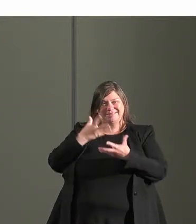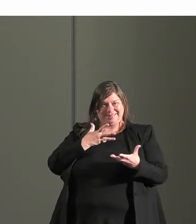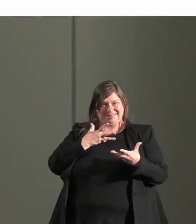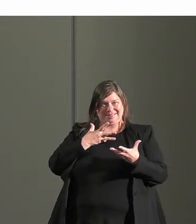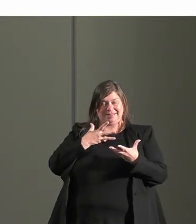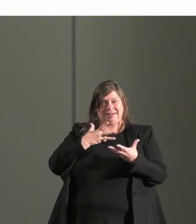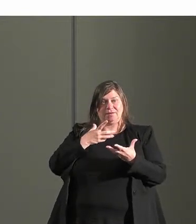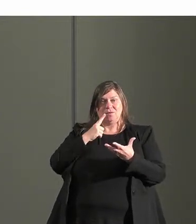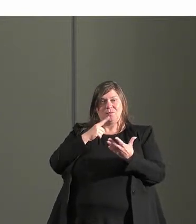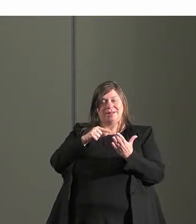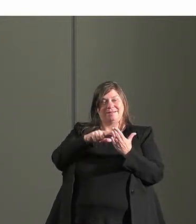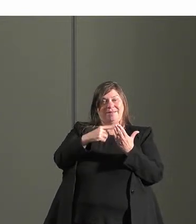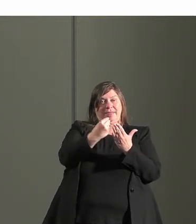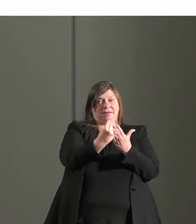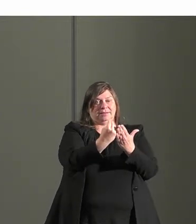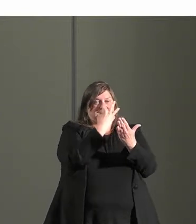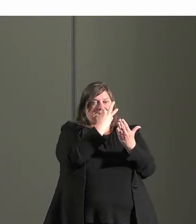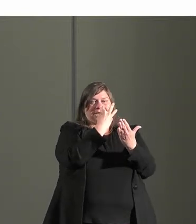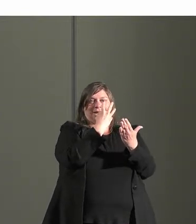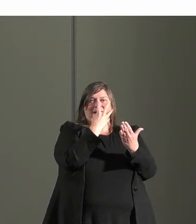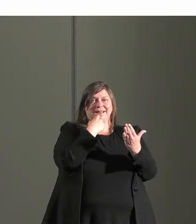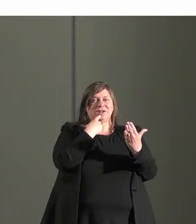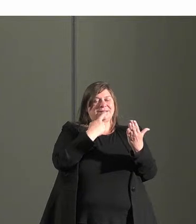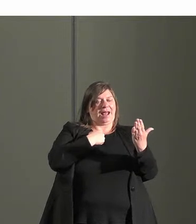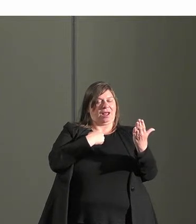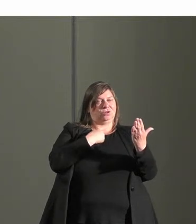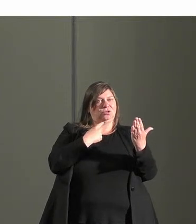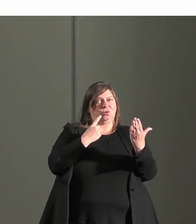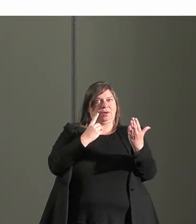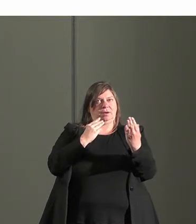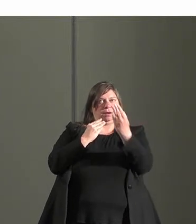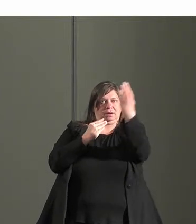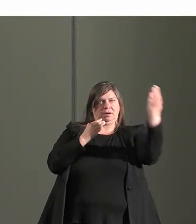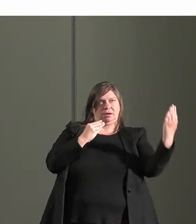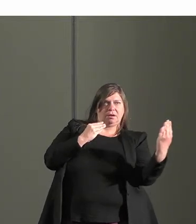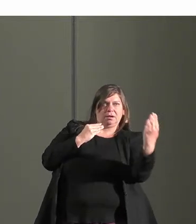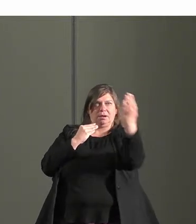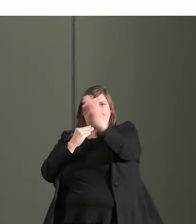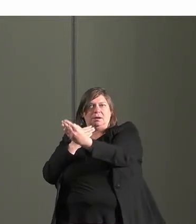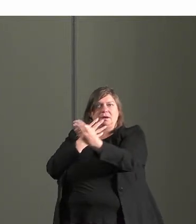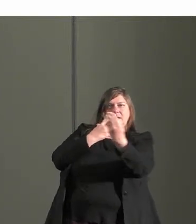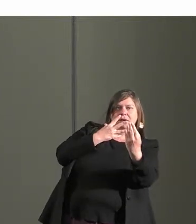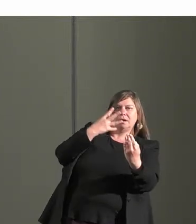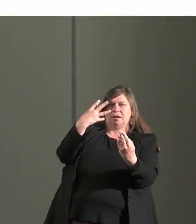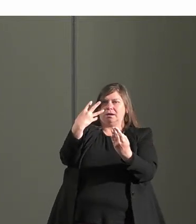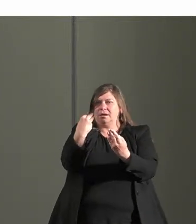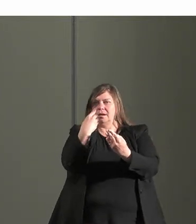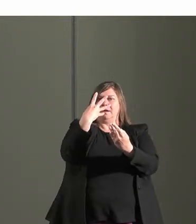low-vision and the combo of hectic cues we could tell you what is in the self fee camera and frame that to take a great